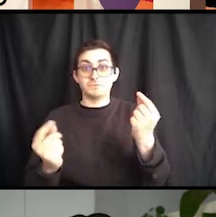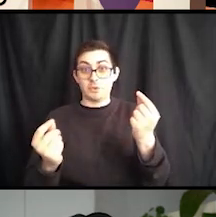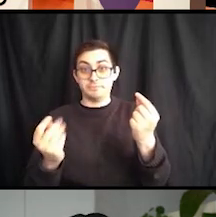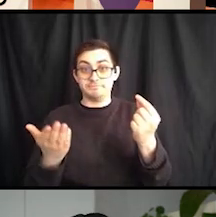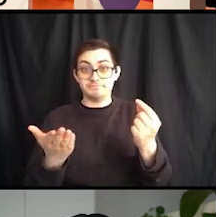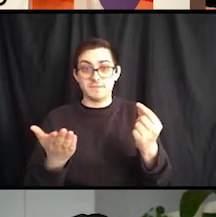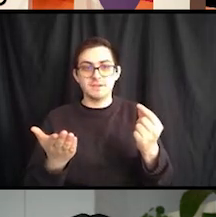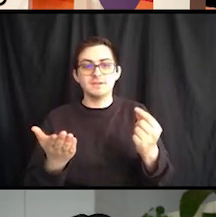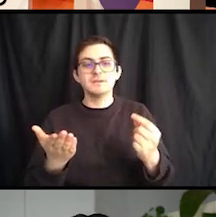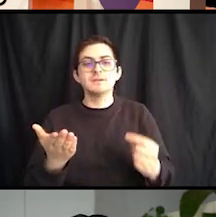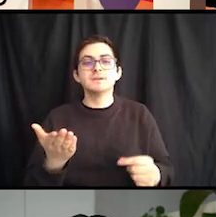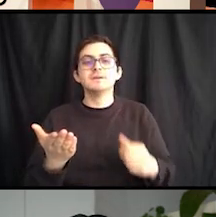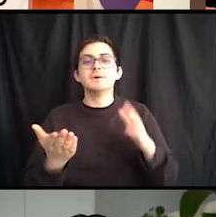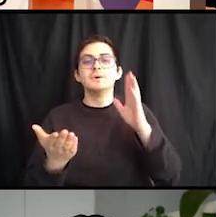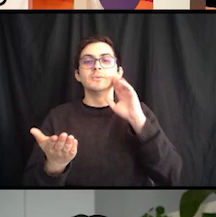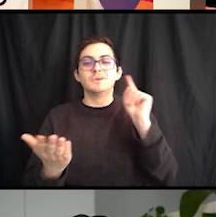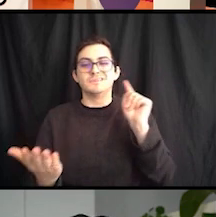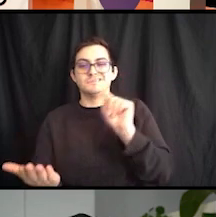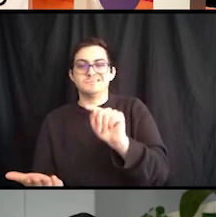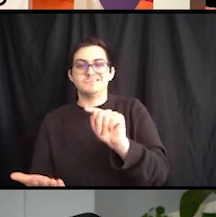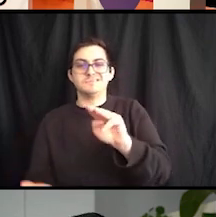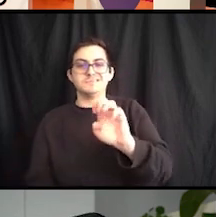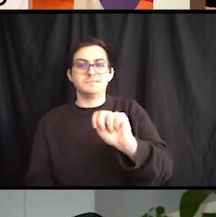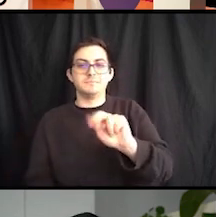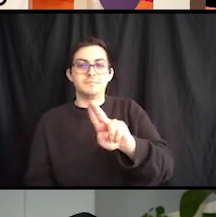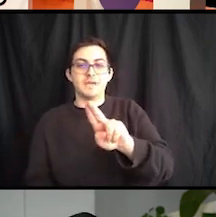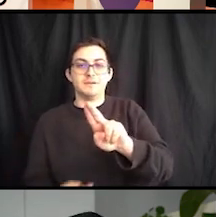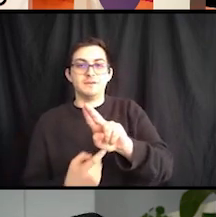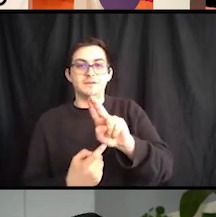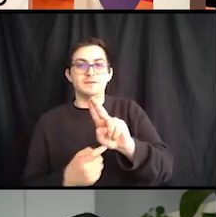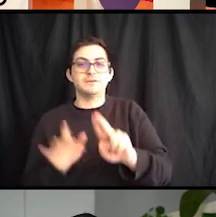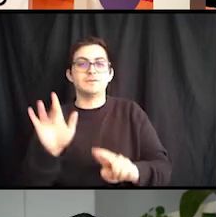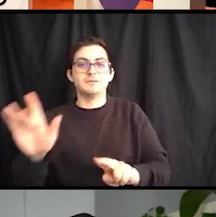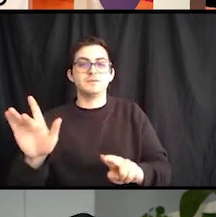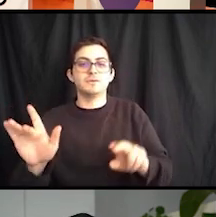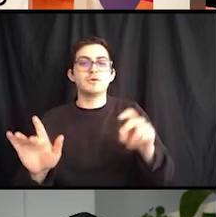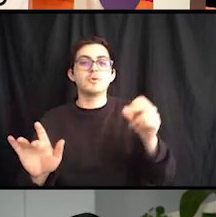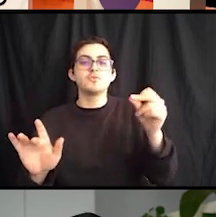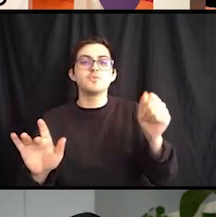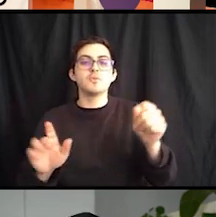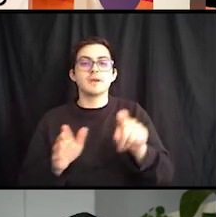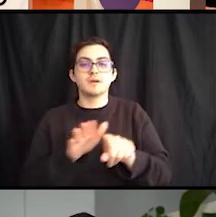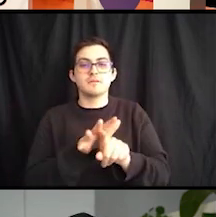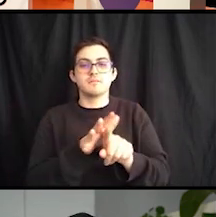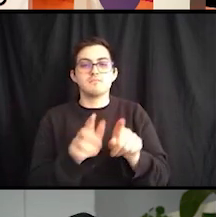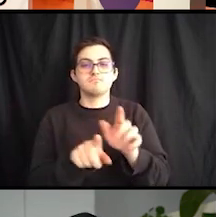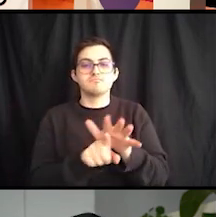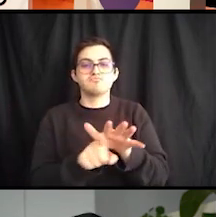You go to the menu and press "create branch." And let's call this "checkout flow improvement"